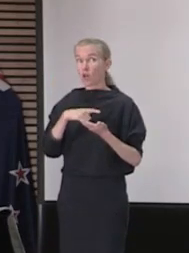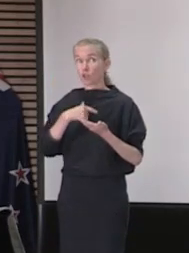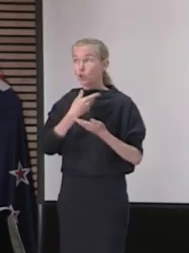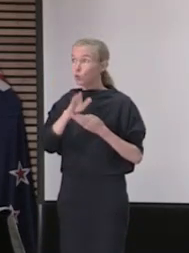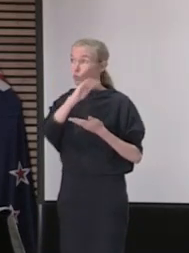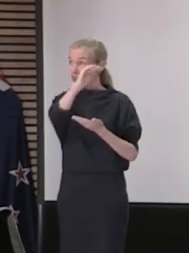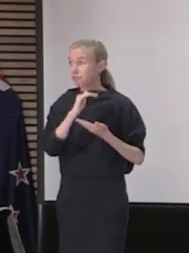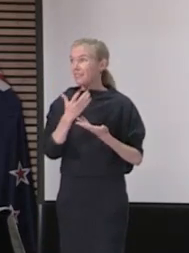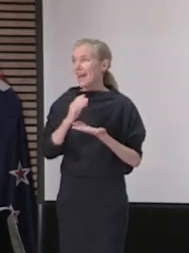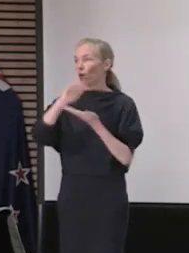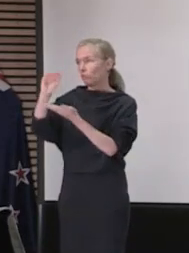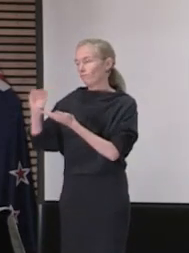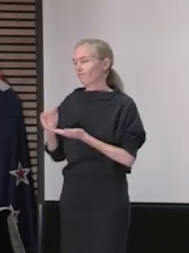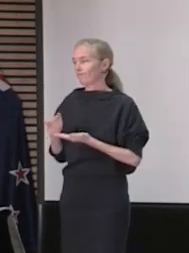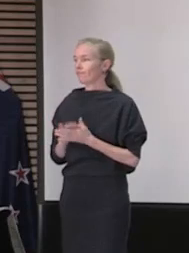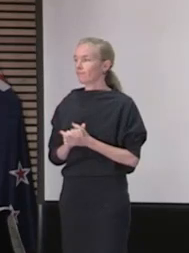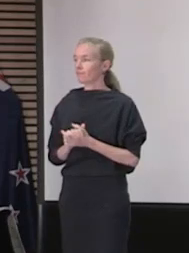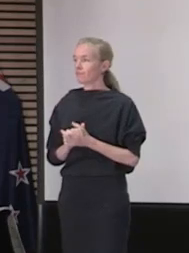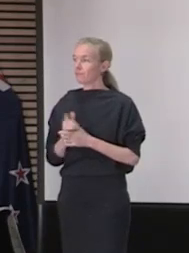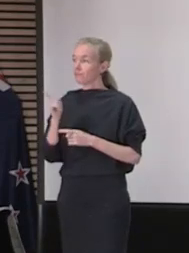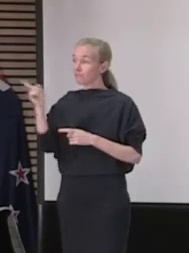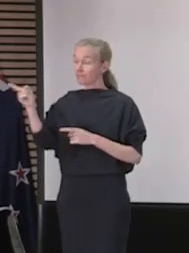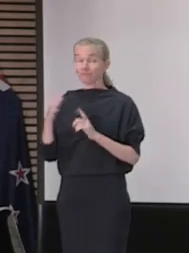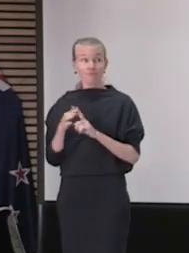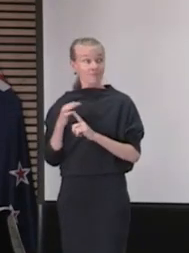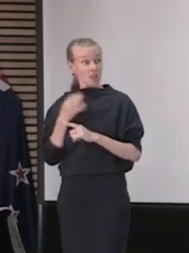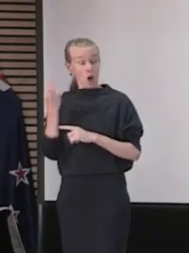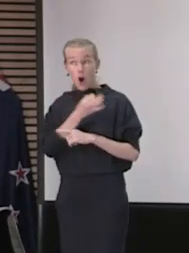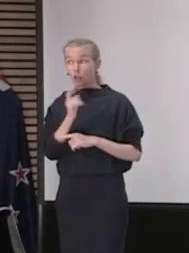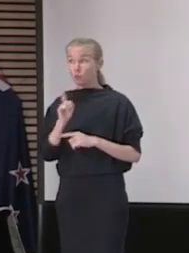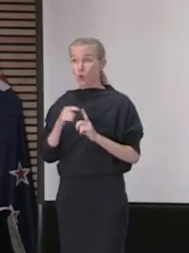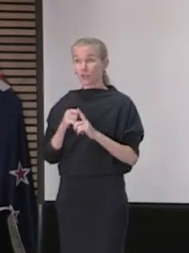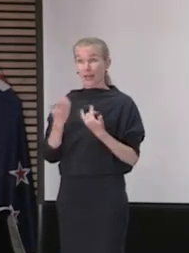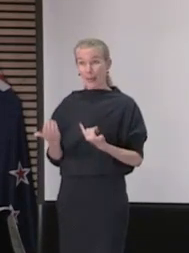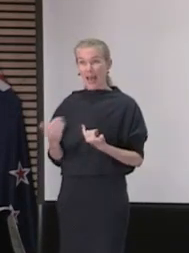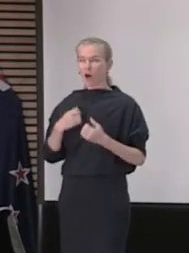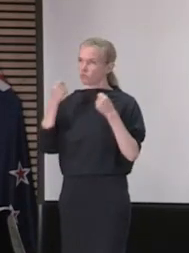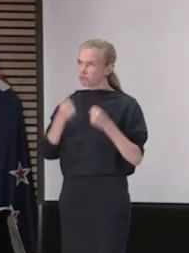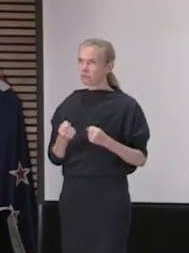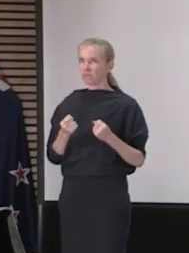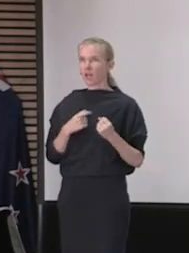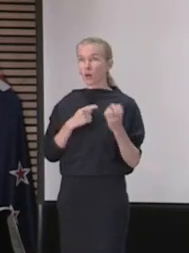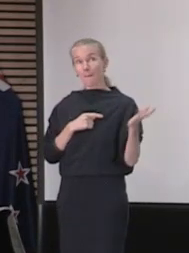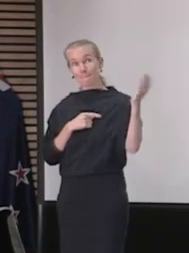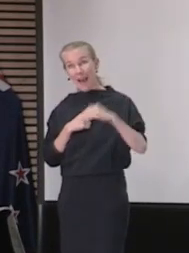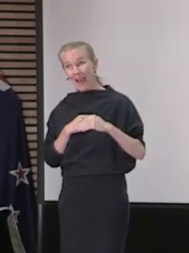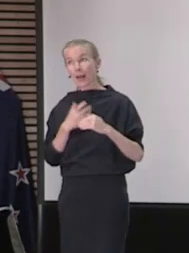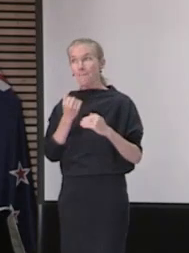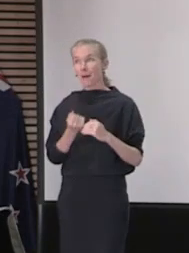And are wepaying full rate for thoserooms?